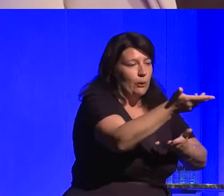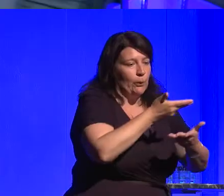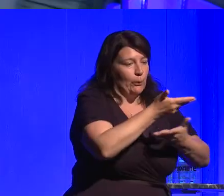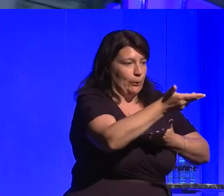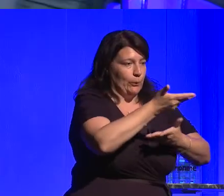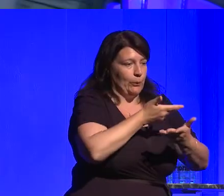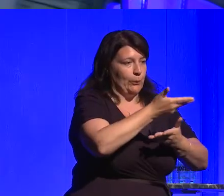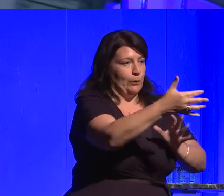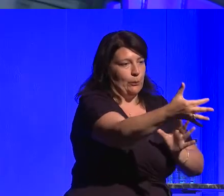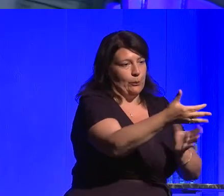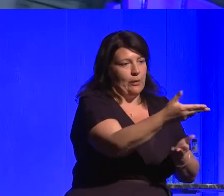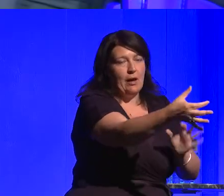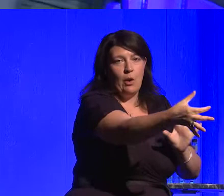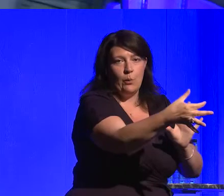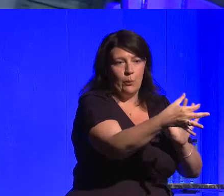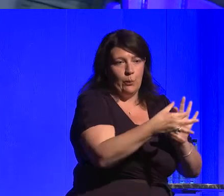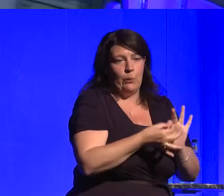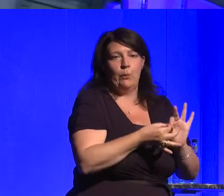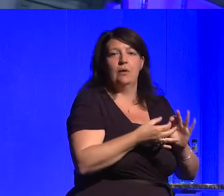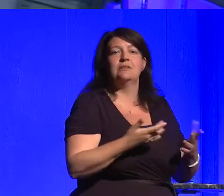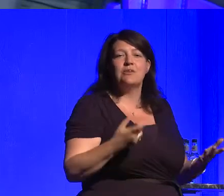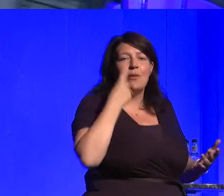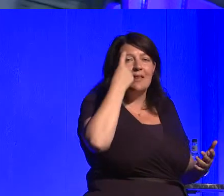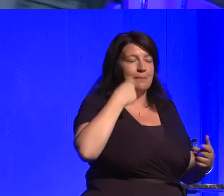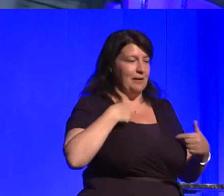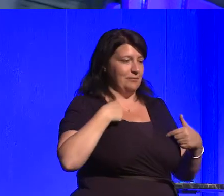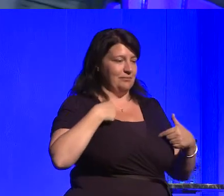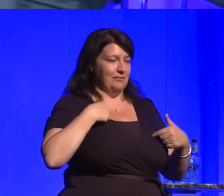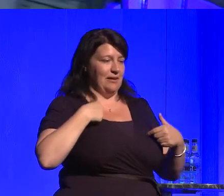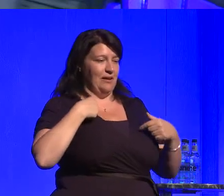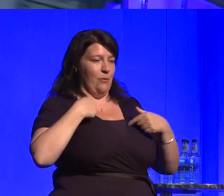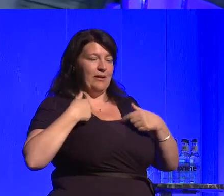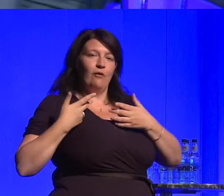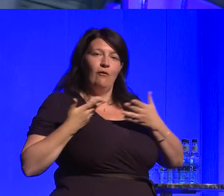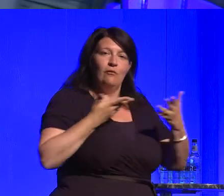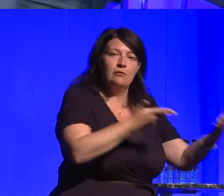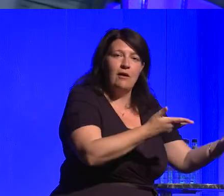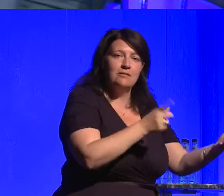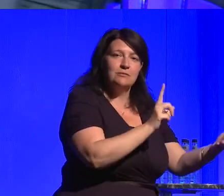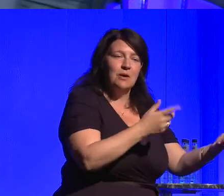We need to stop thinking about what we do for people or to people and think about how we can do things with people.